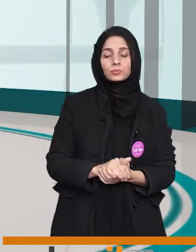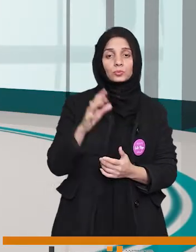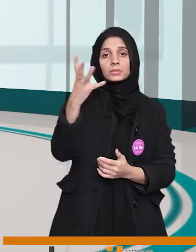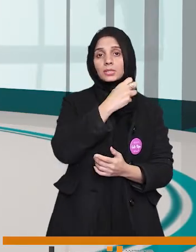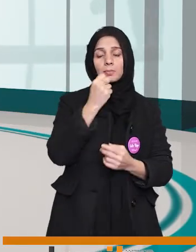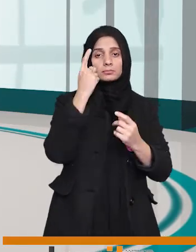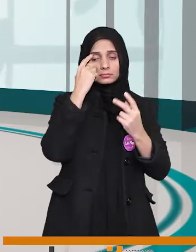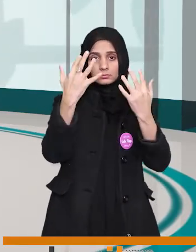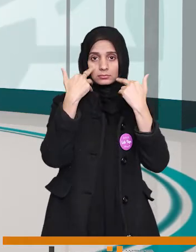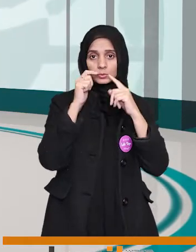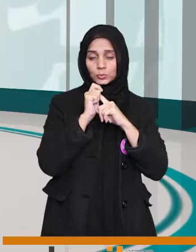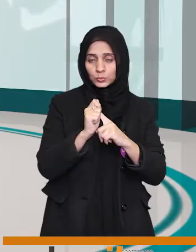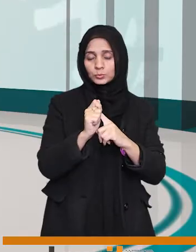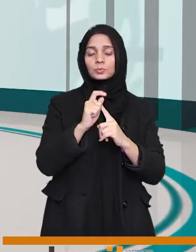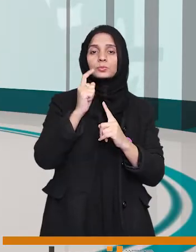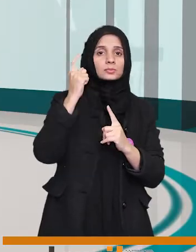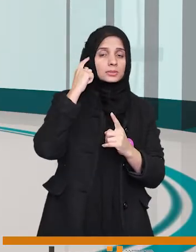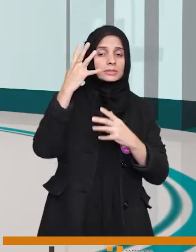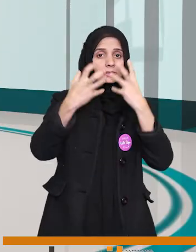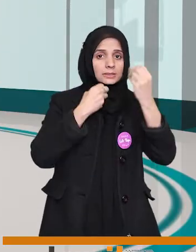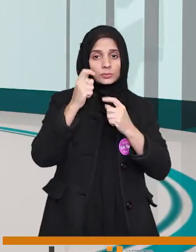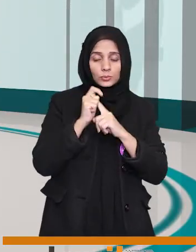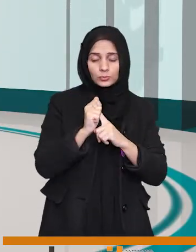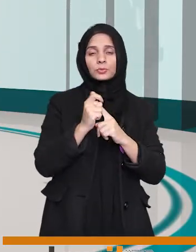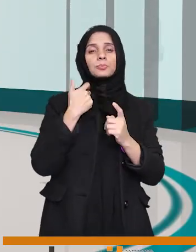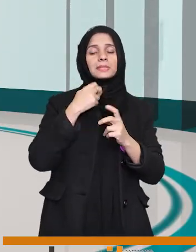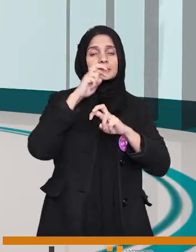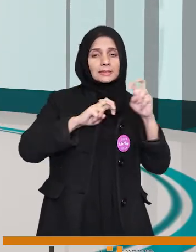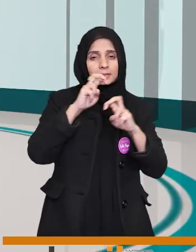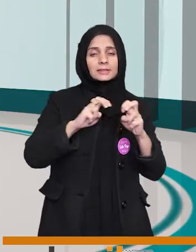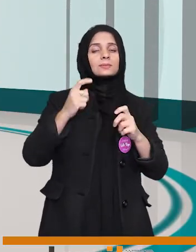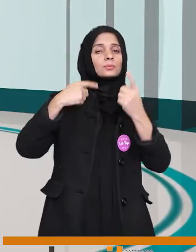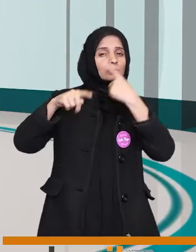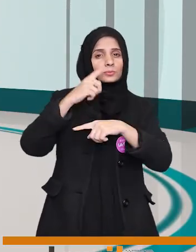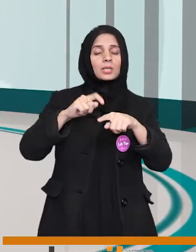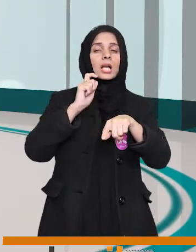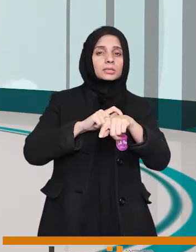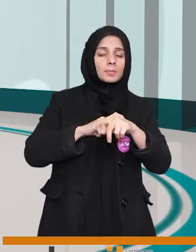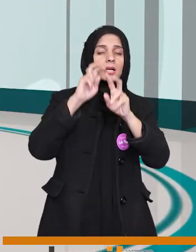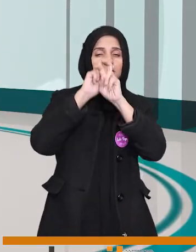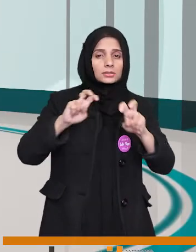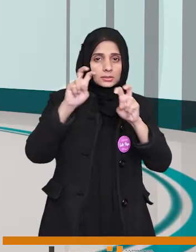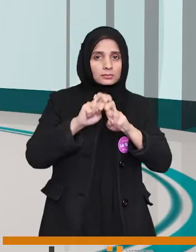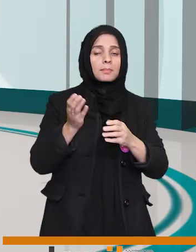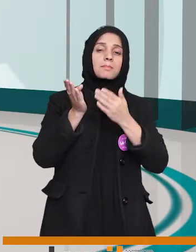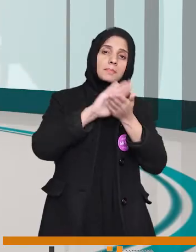After too much scrutiny and checking,